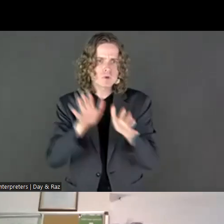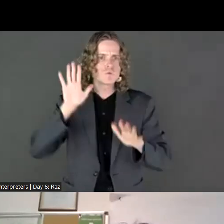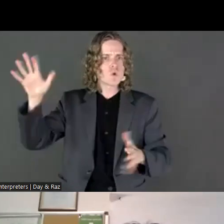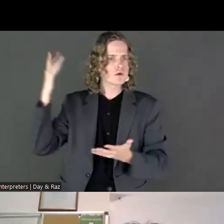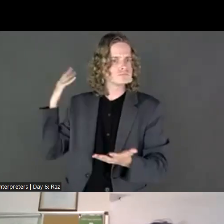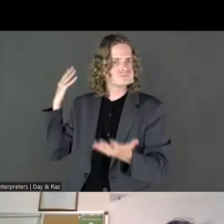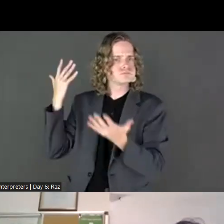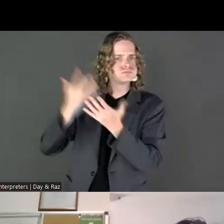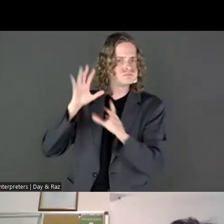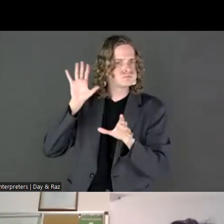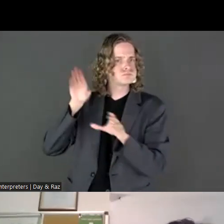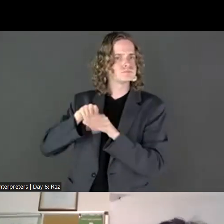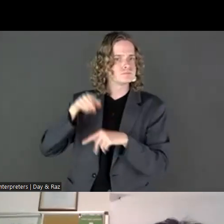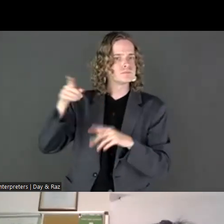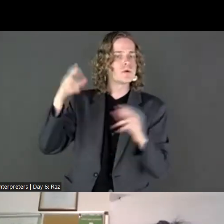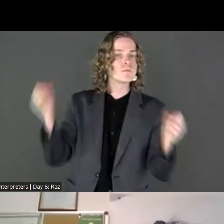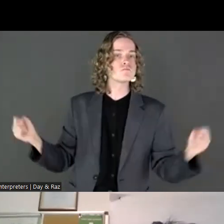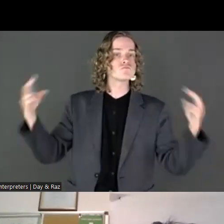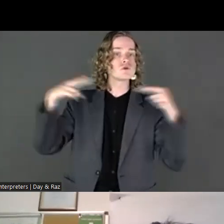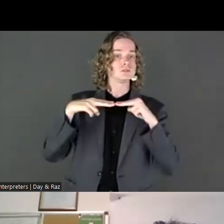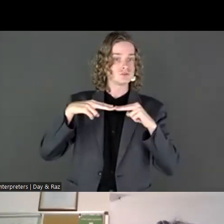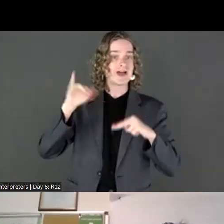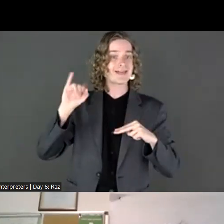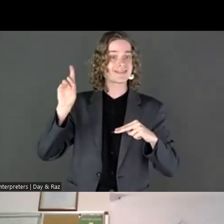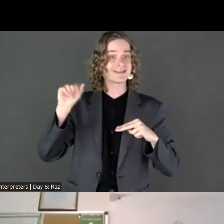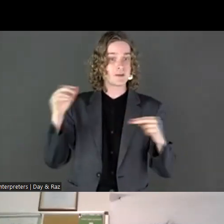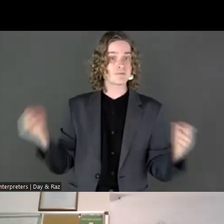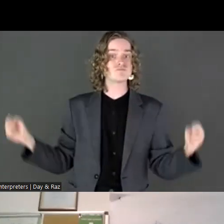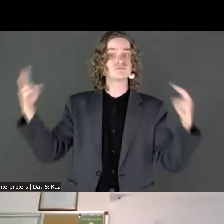article 11, that we are launching and trainings that you had mentioned will take place this,